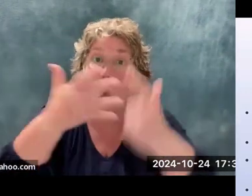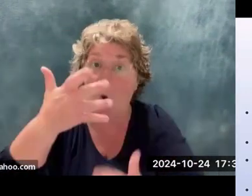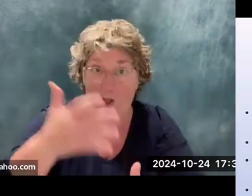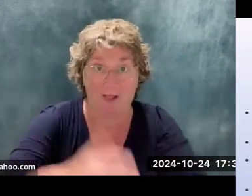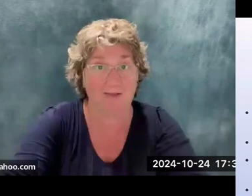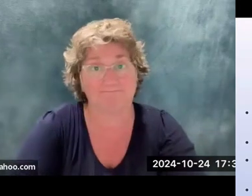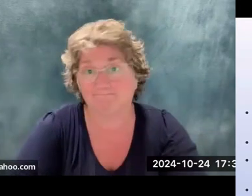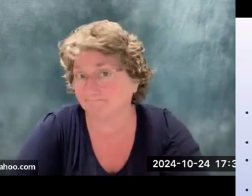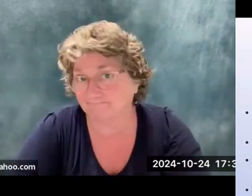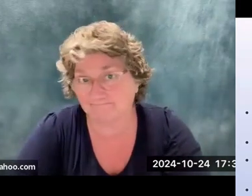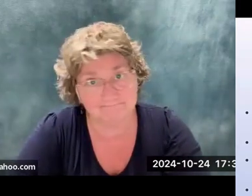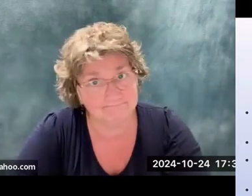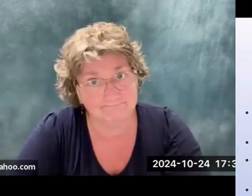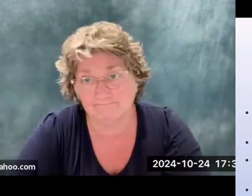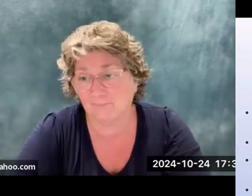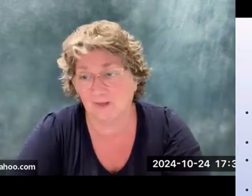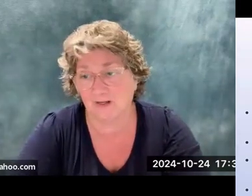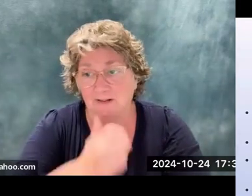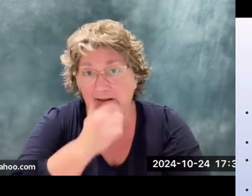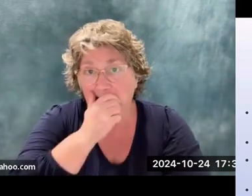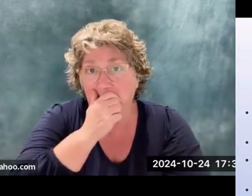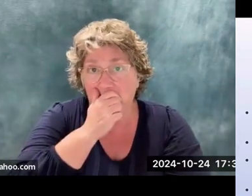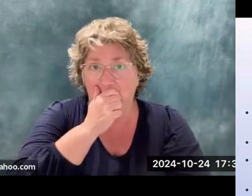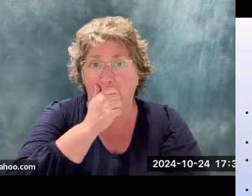I think that COVID is a terrible disease